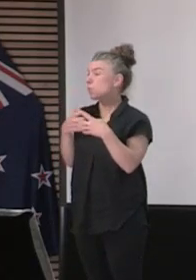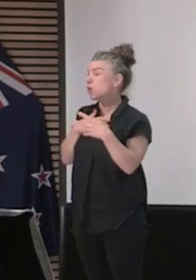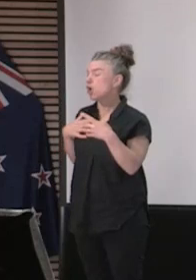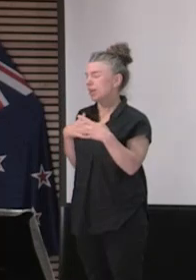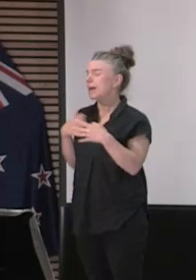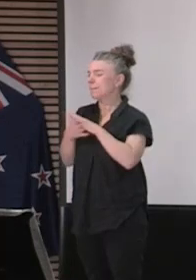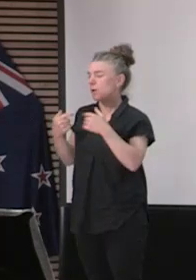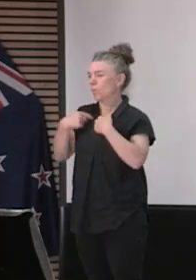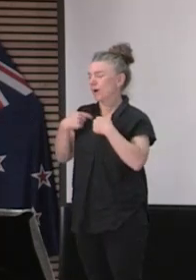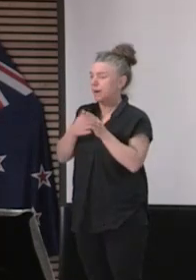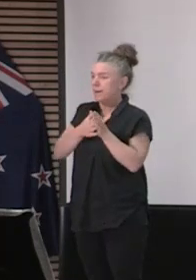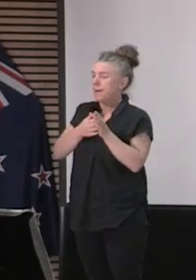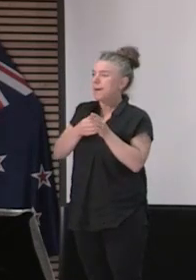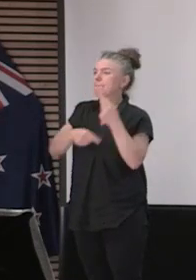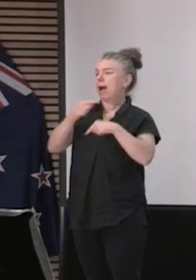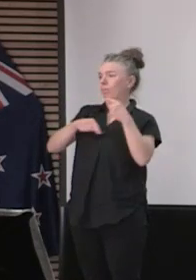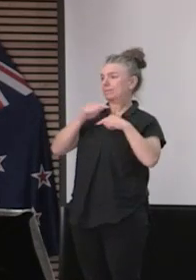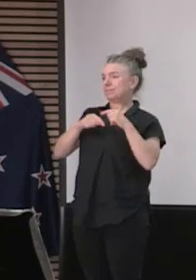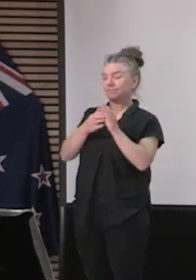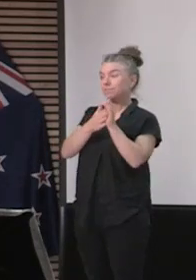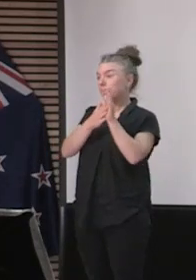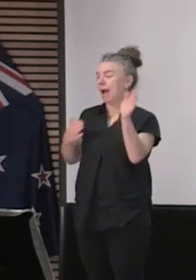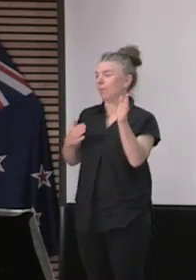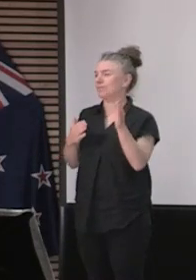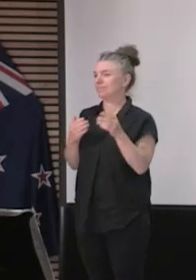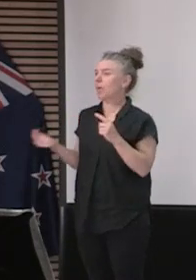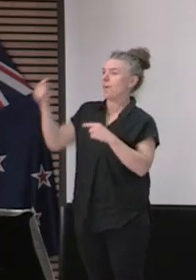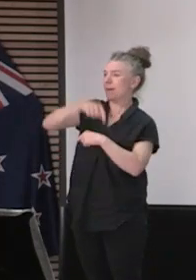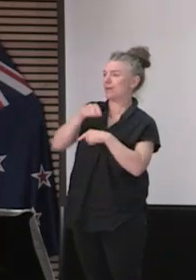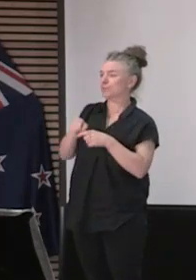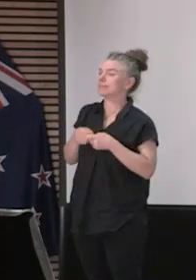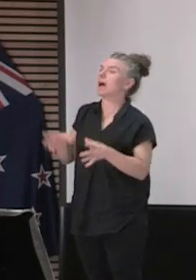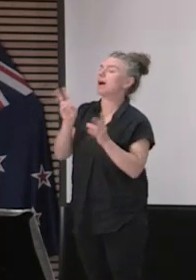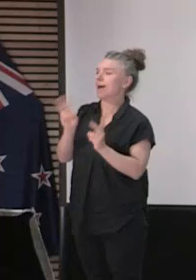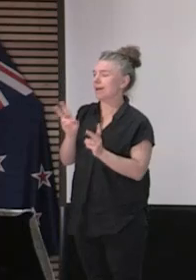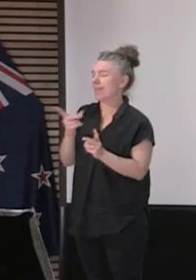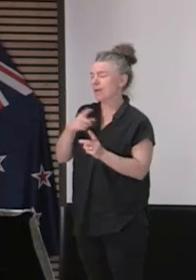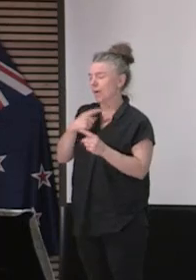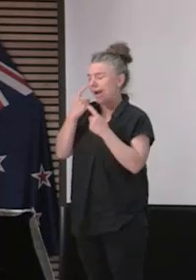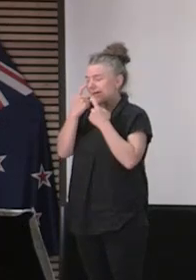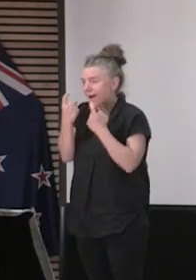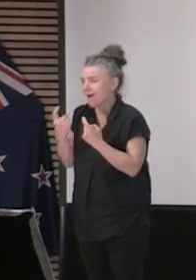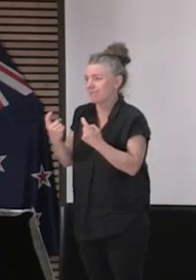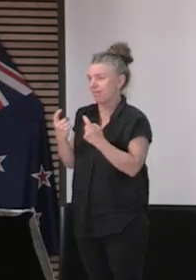No-one wants to be in alertlevel 4 longer than we needto, so that's why we need tobe so careful as we exit it.